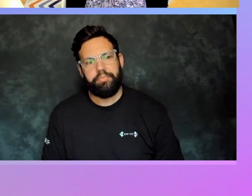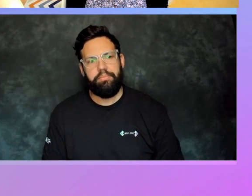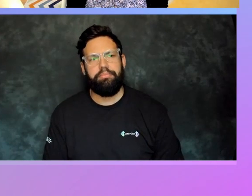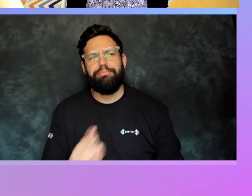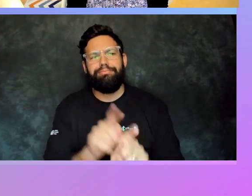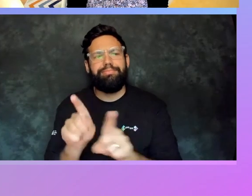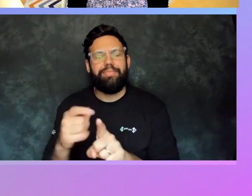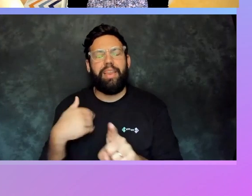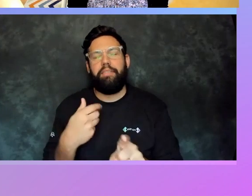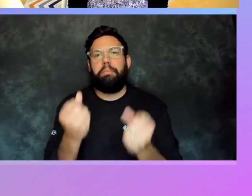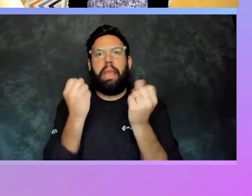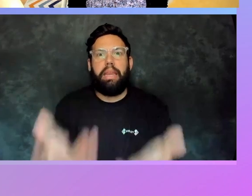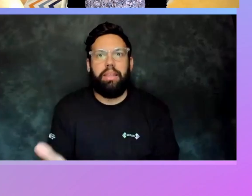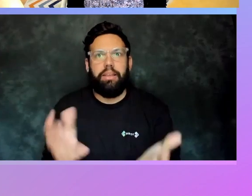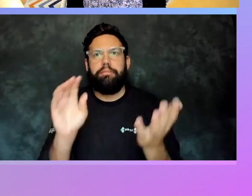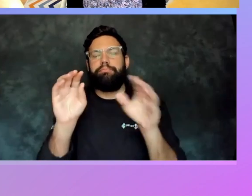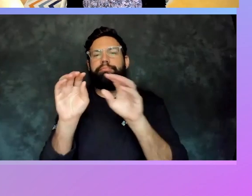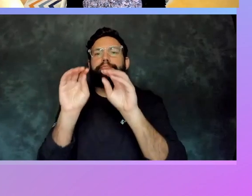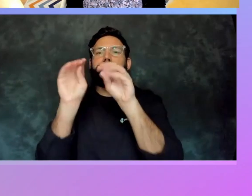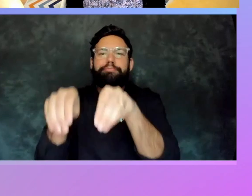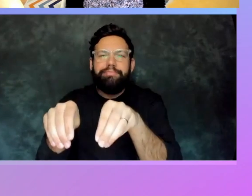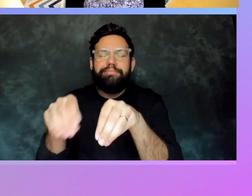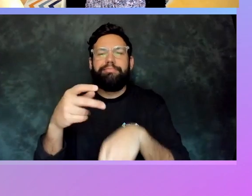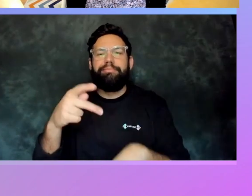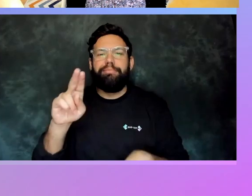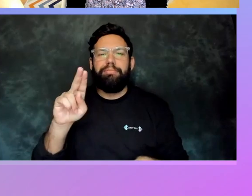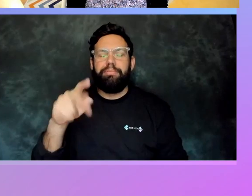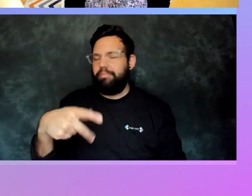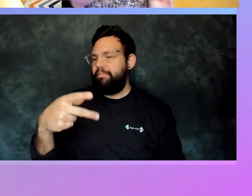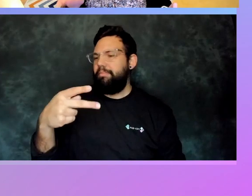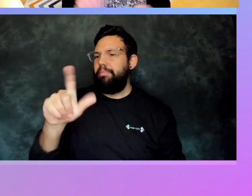top of text on top of images, images of text, SVG